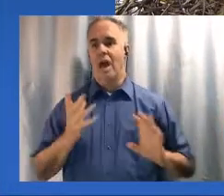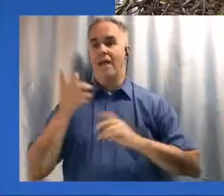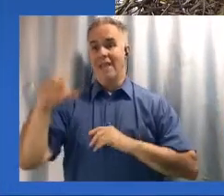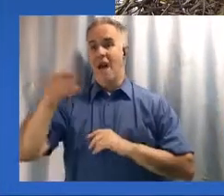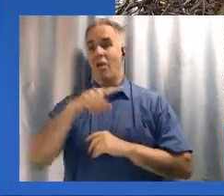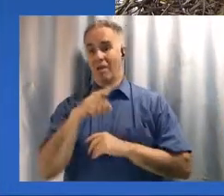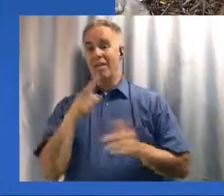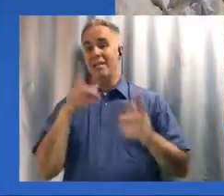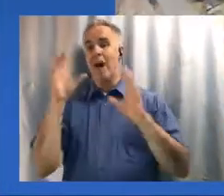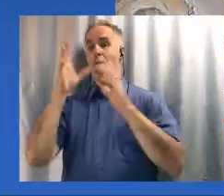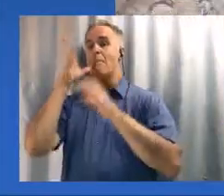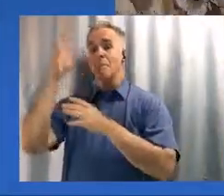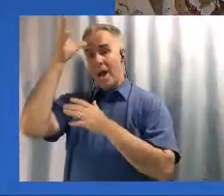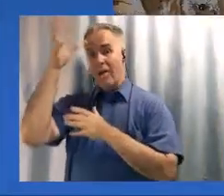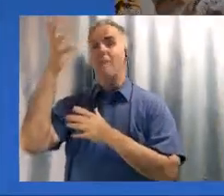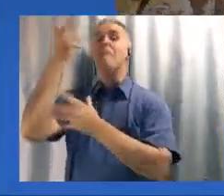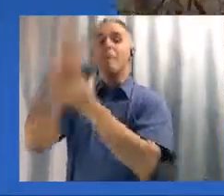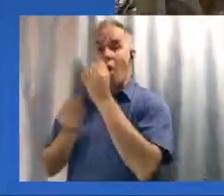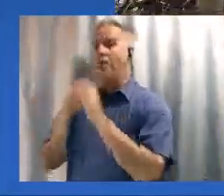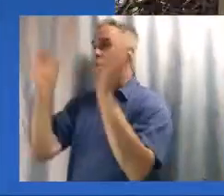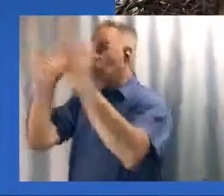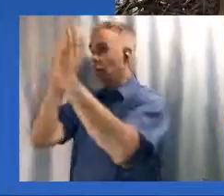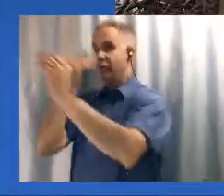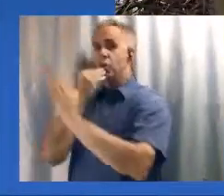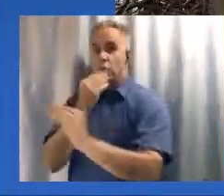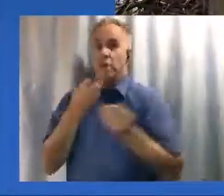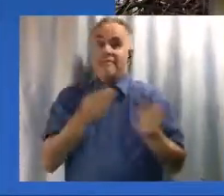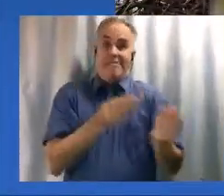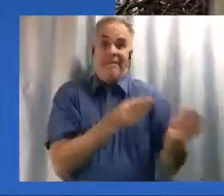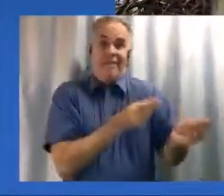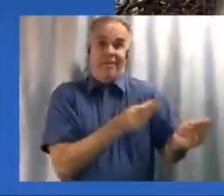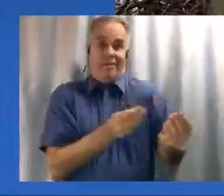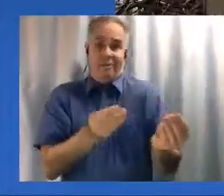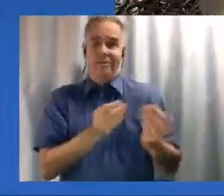hunt to feed their hungry brood.